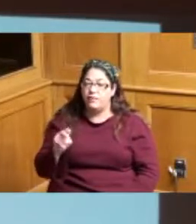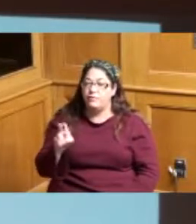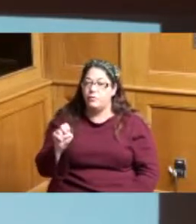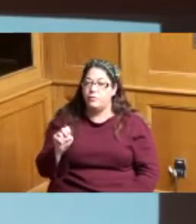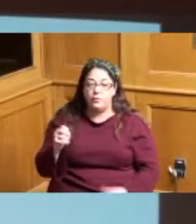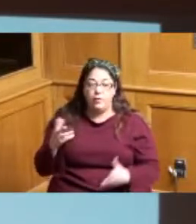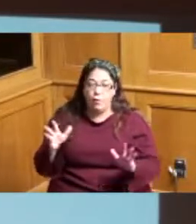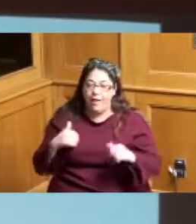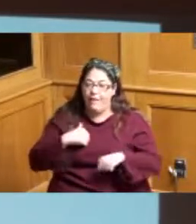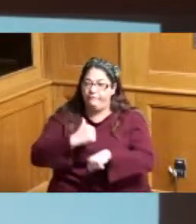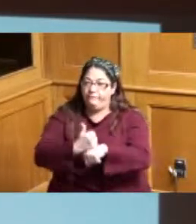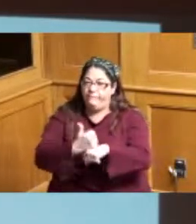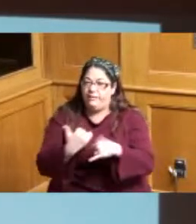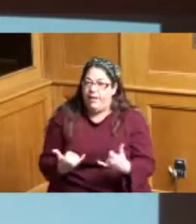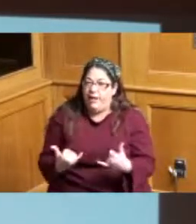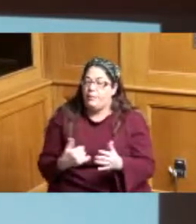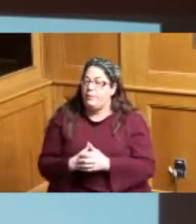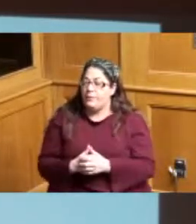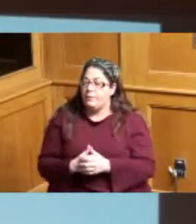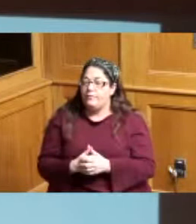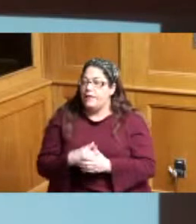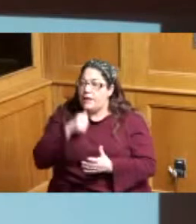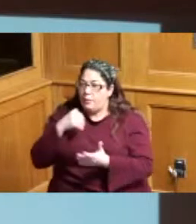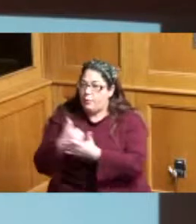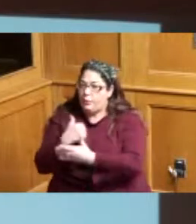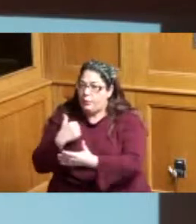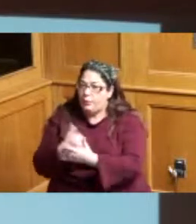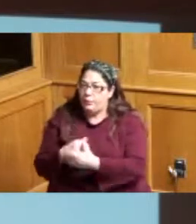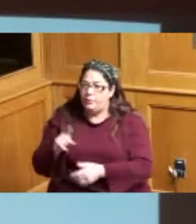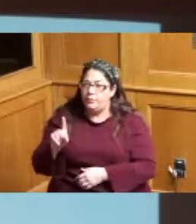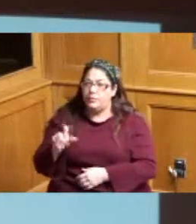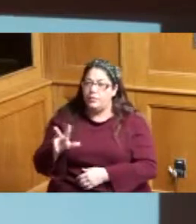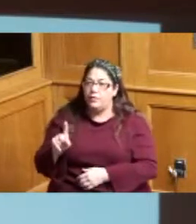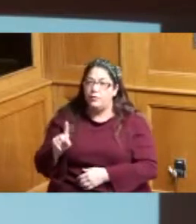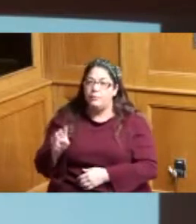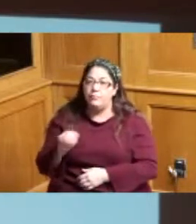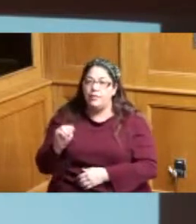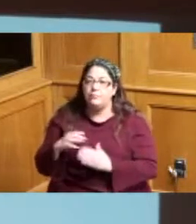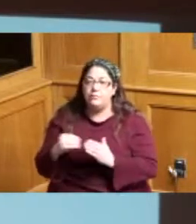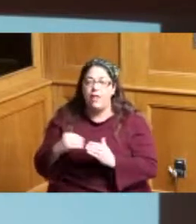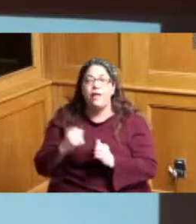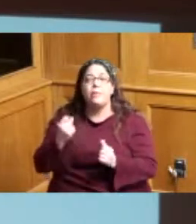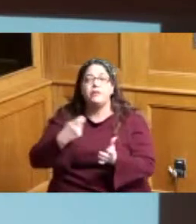on the existing revenue analysis 131 million dollars is what is deemed as appropriate to